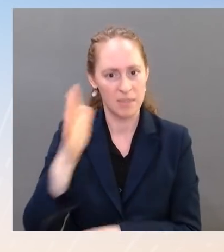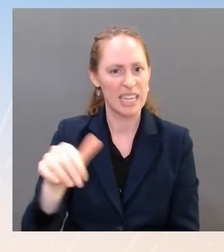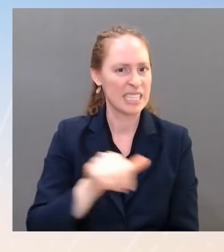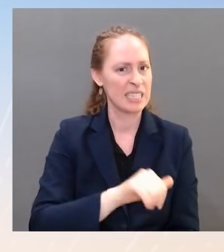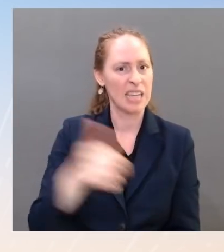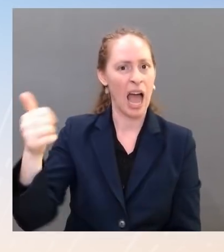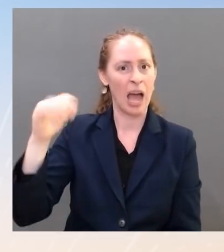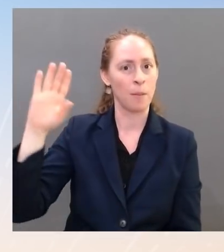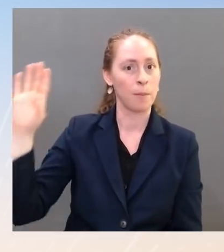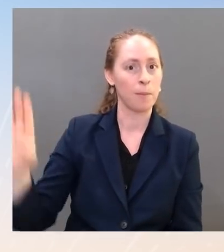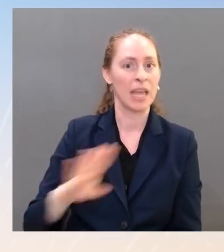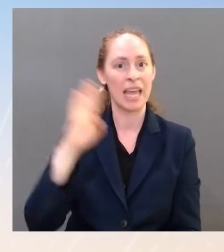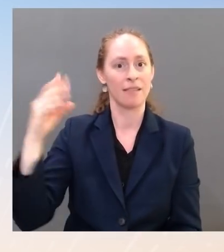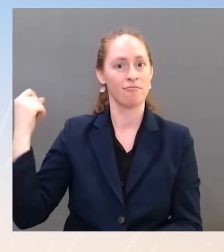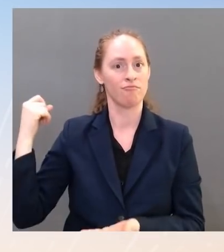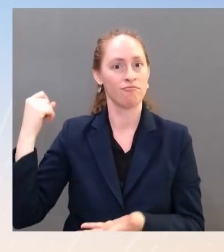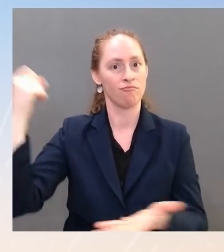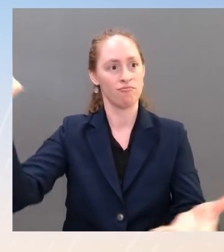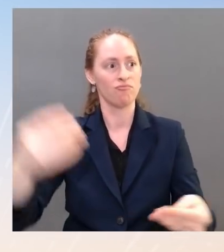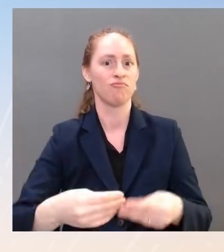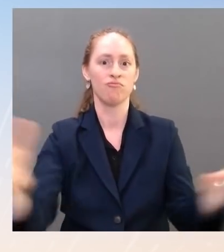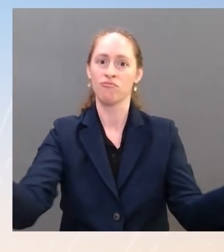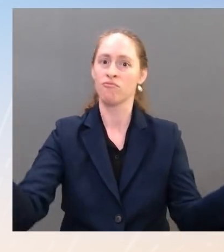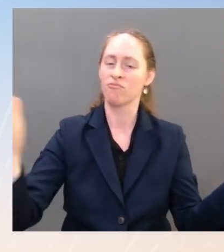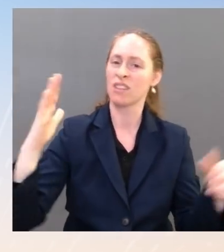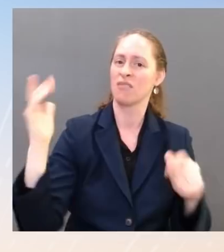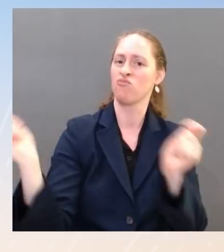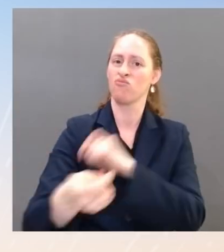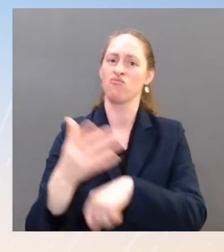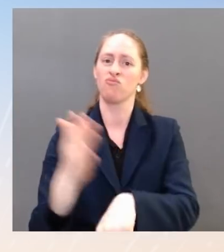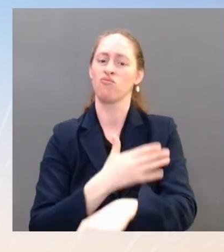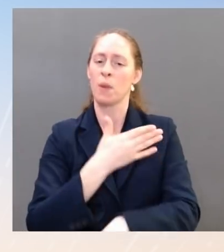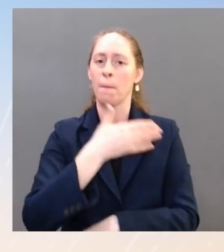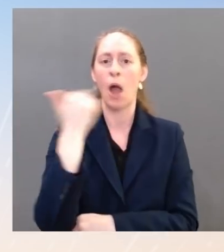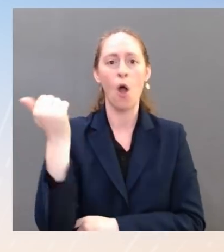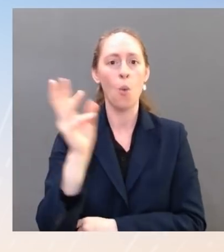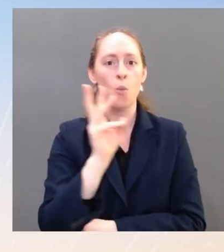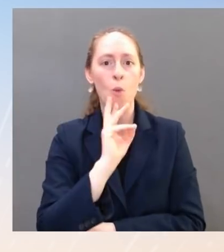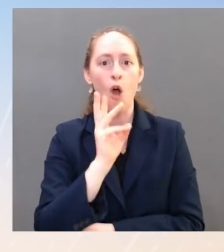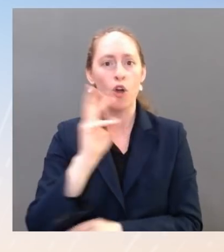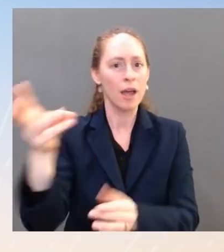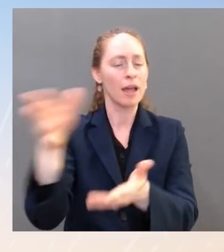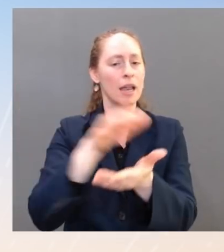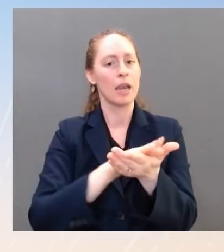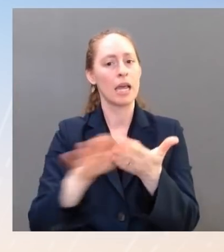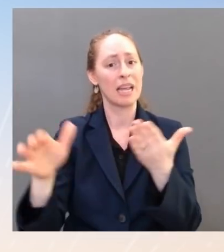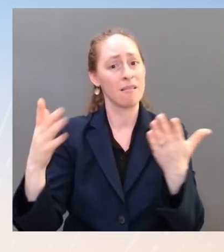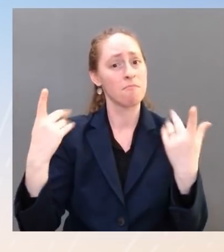that have been long plagued by pollution and improving the air for kids, rail riding, yellow school busses